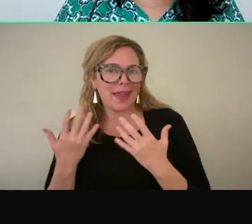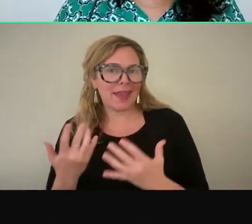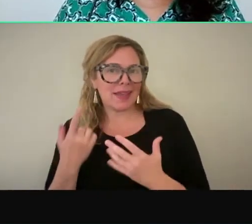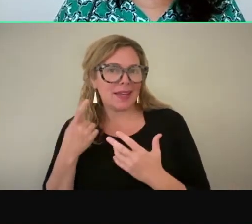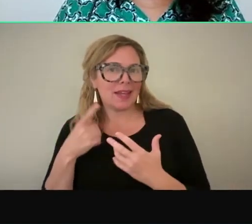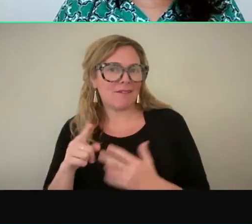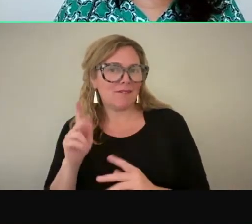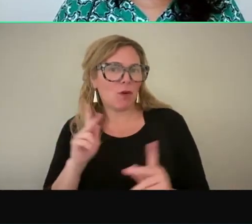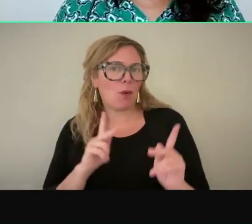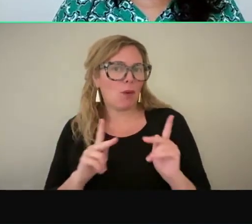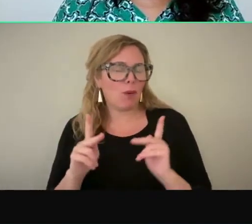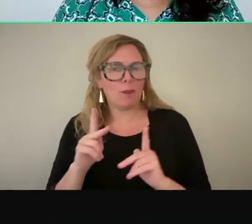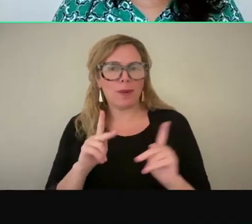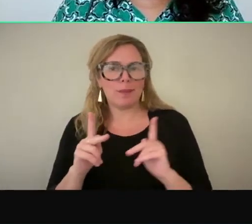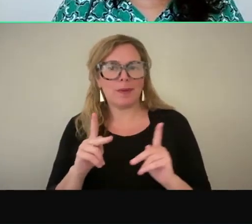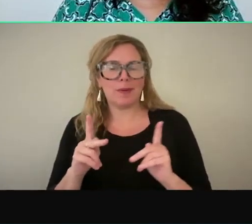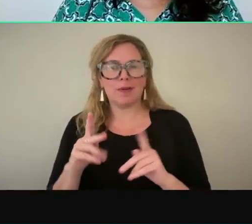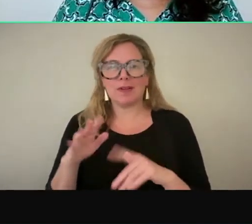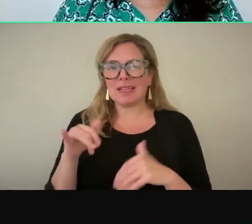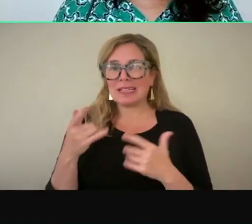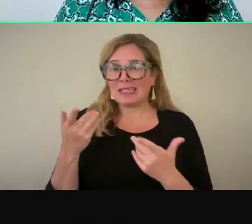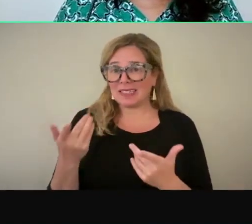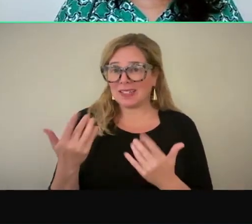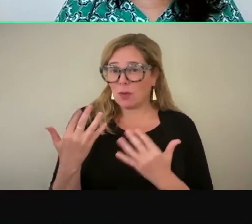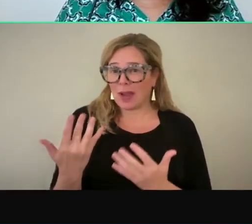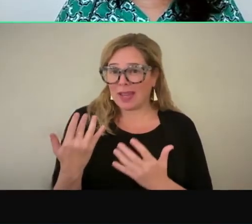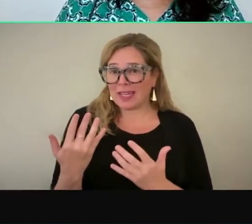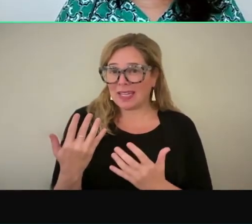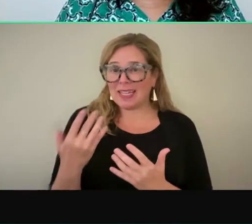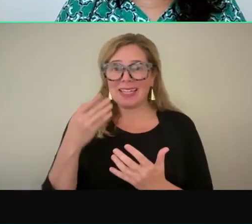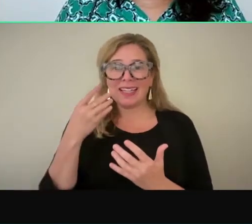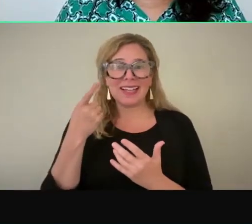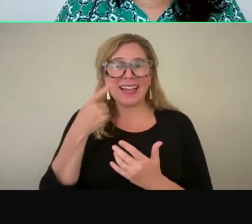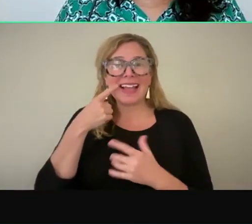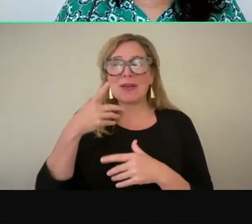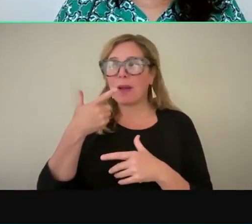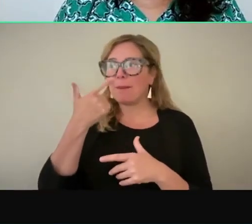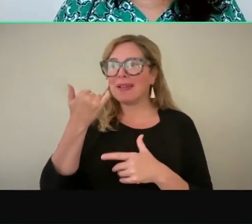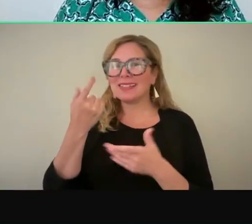Sometimes, I can't tell if I'm connected or in the correct place because it's silent or dark,